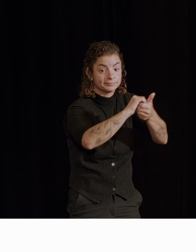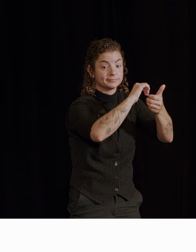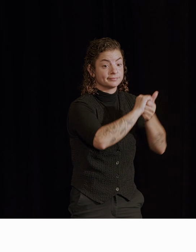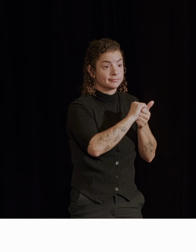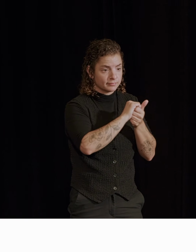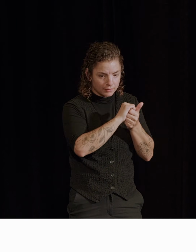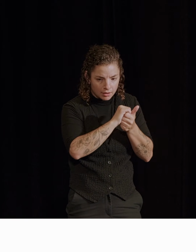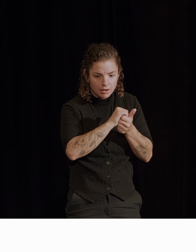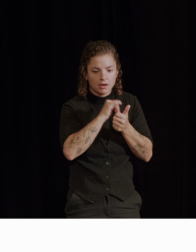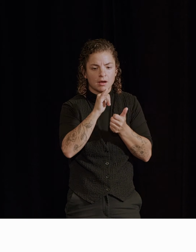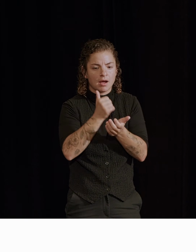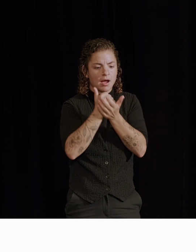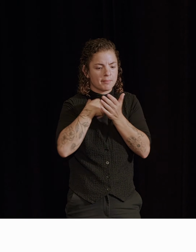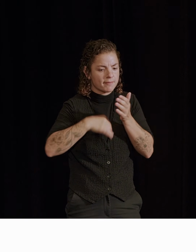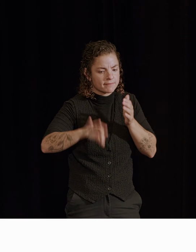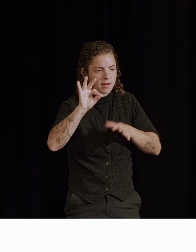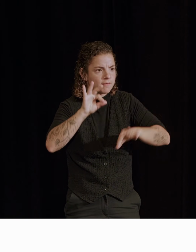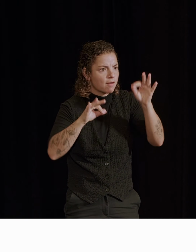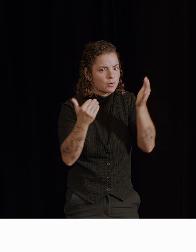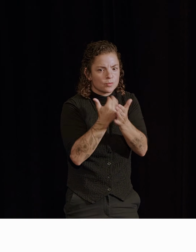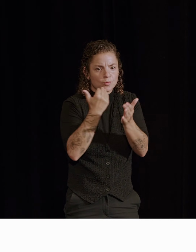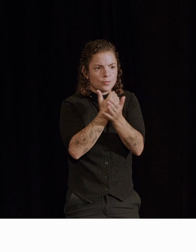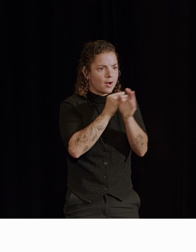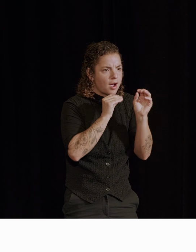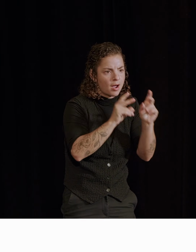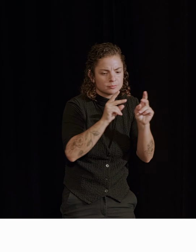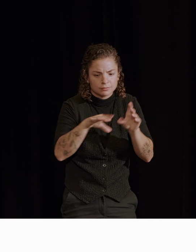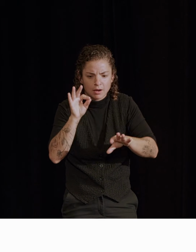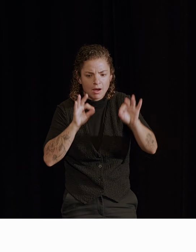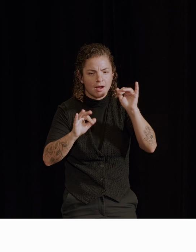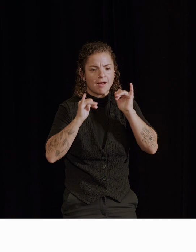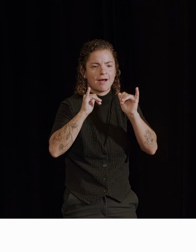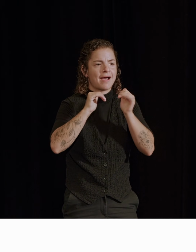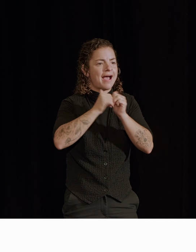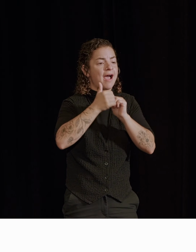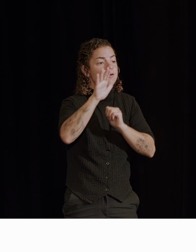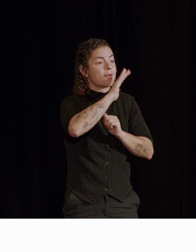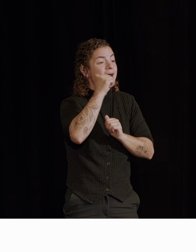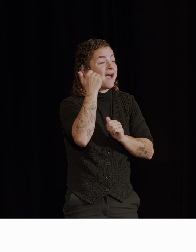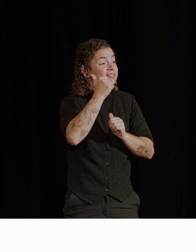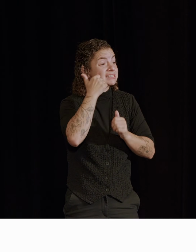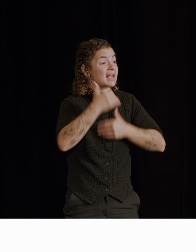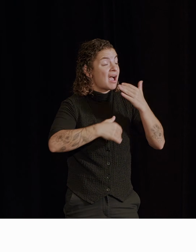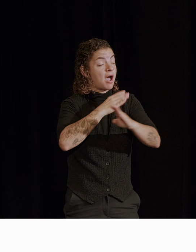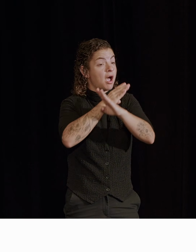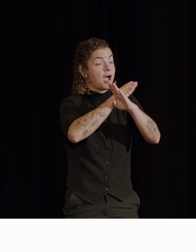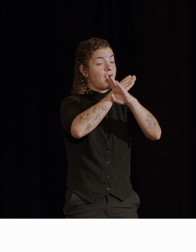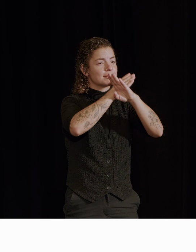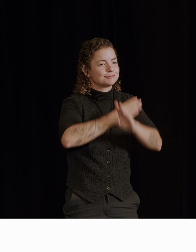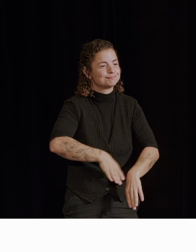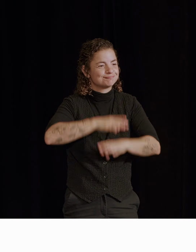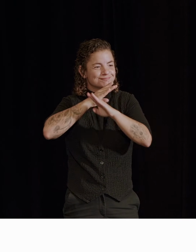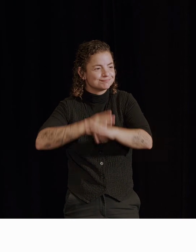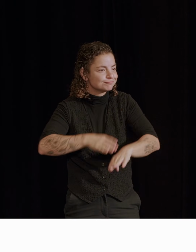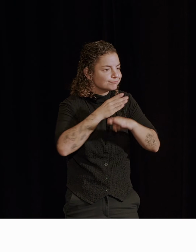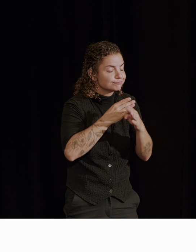remove daily friction. For example, we've partnered with the Oscar Mike Foundation,